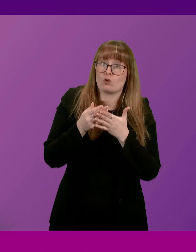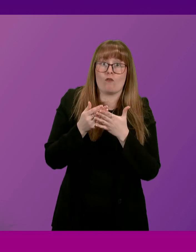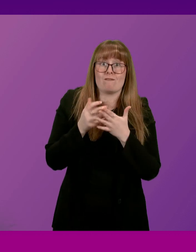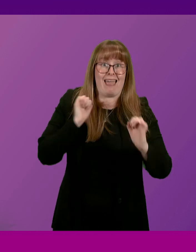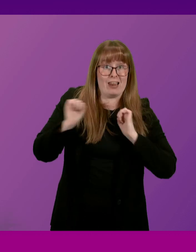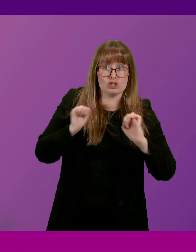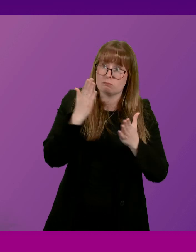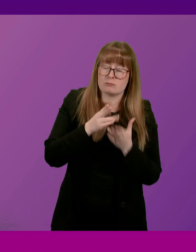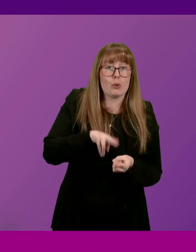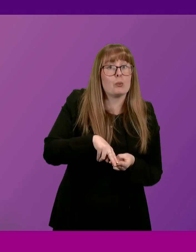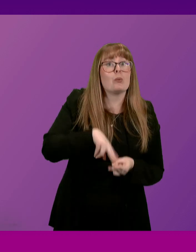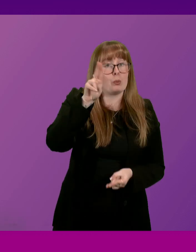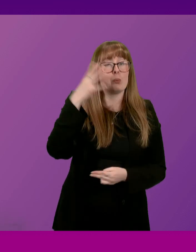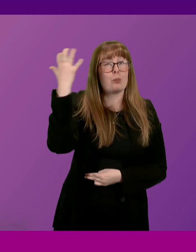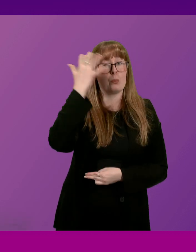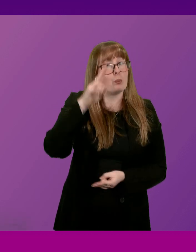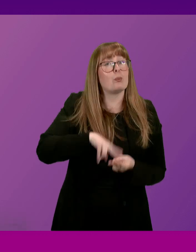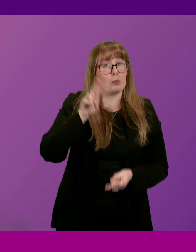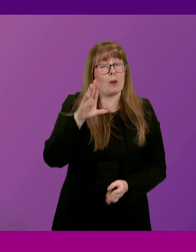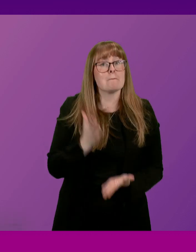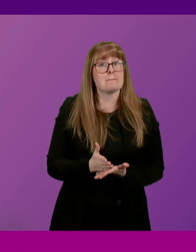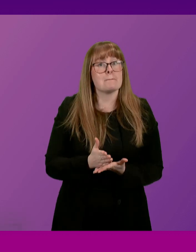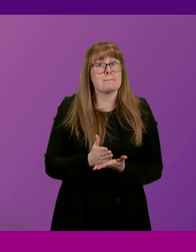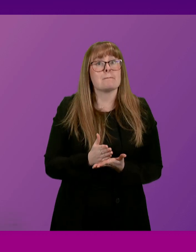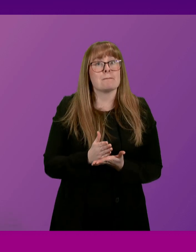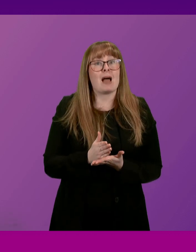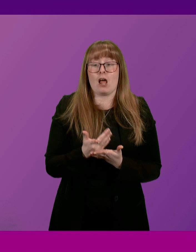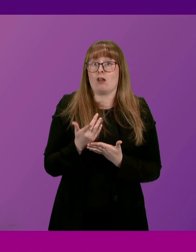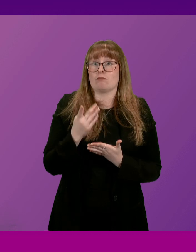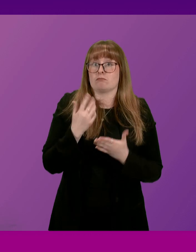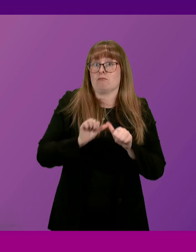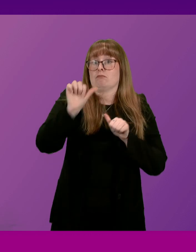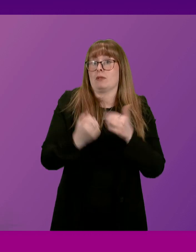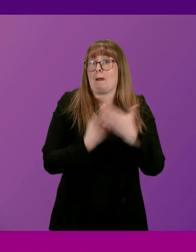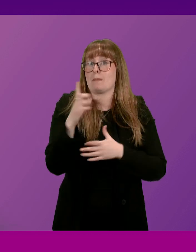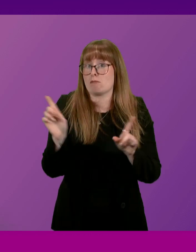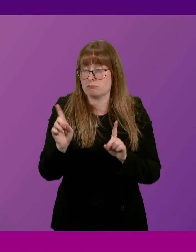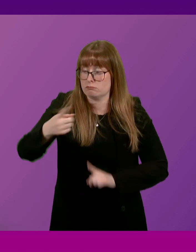increased very significantly indeed. As a consequence of that, we have increased